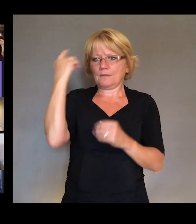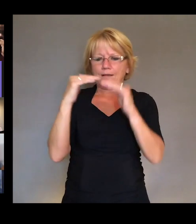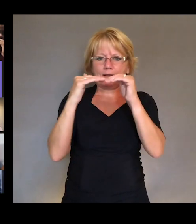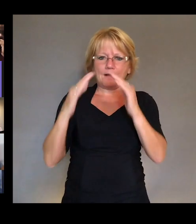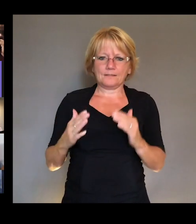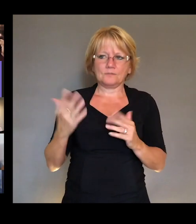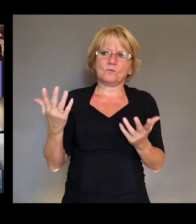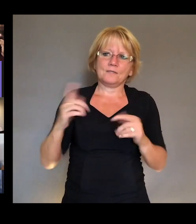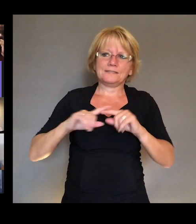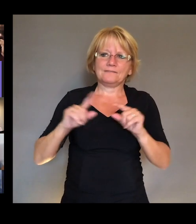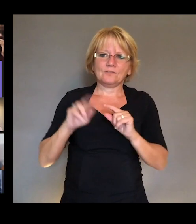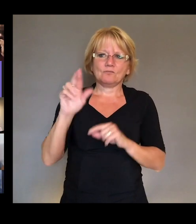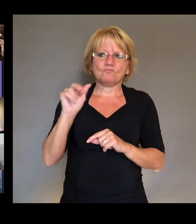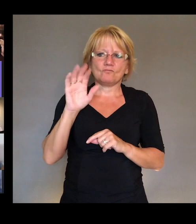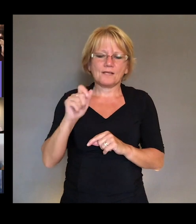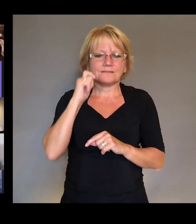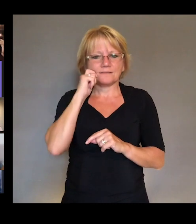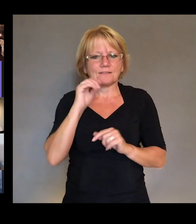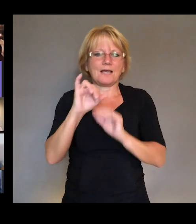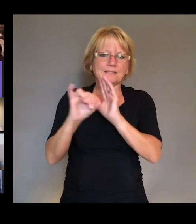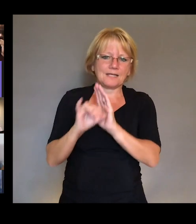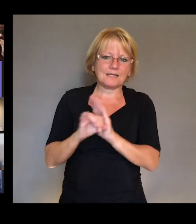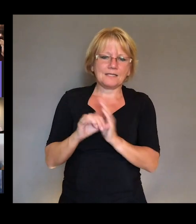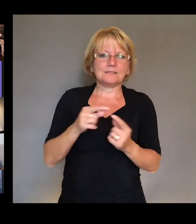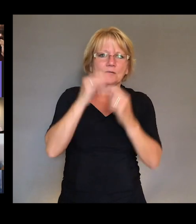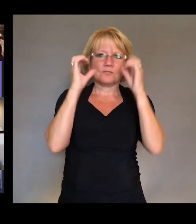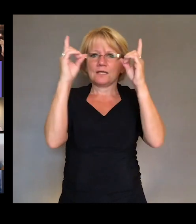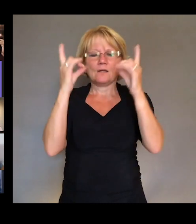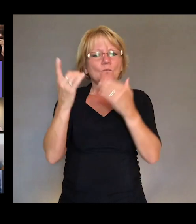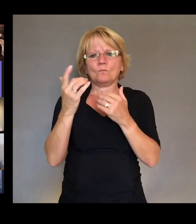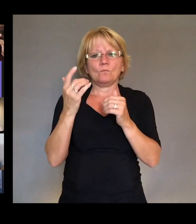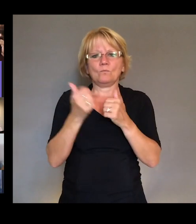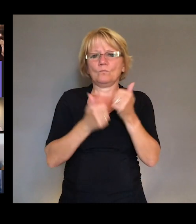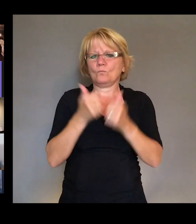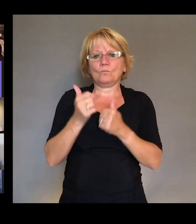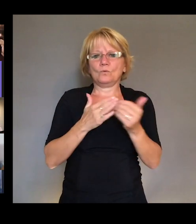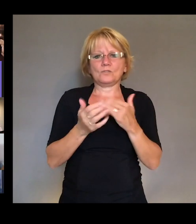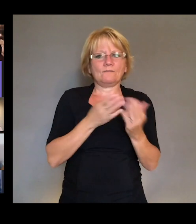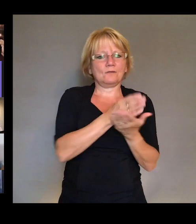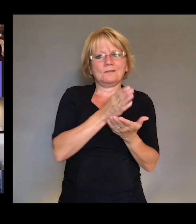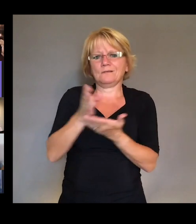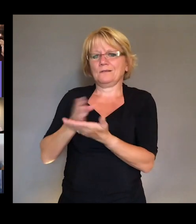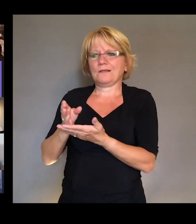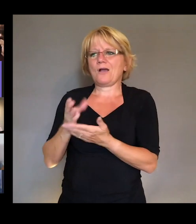or colleagues of different race or ethnicities or identities, special ed, wherever it may be. And then we're just like,